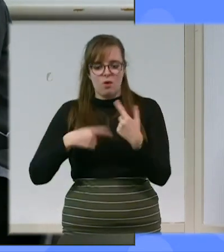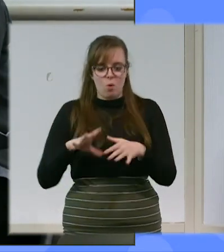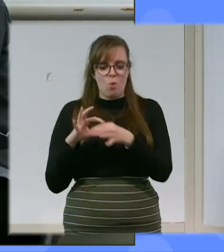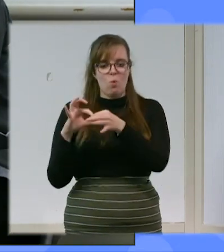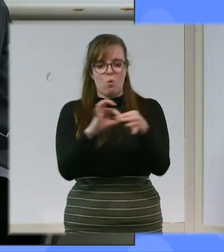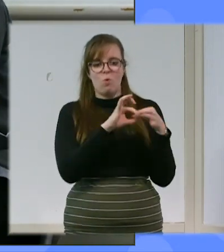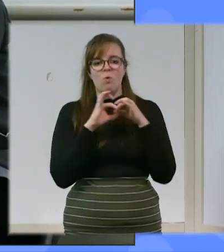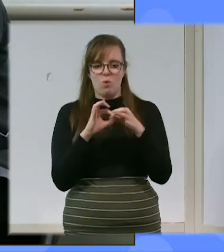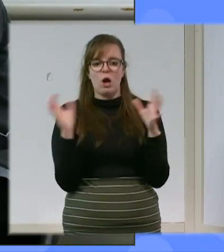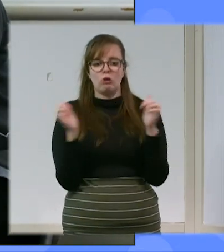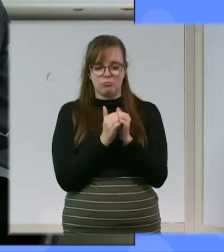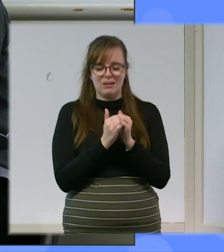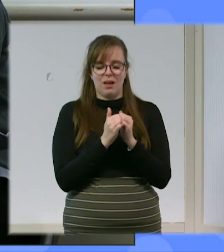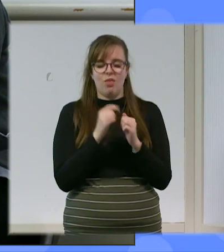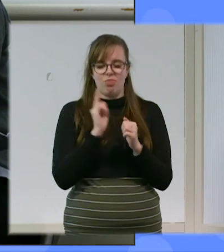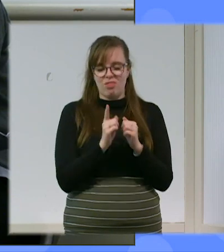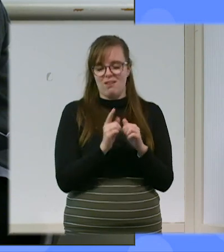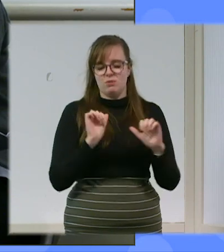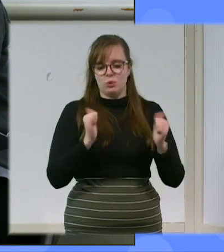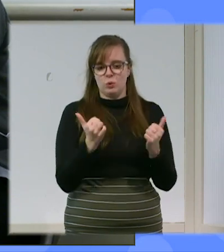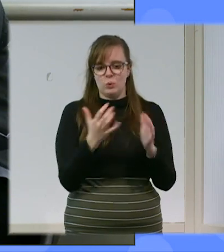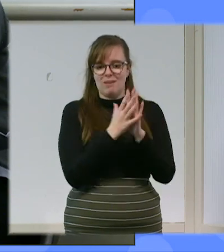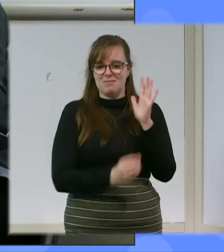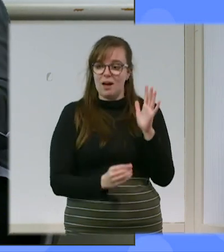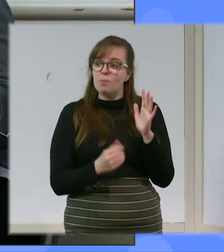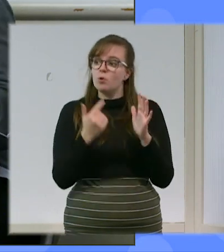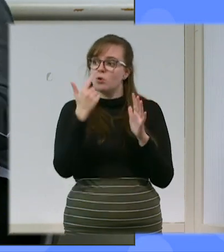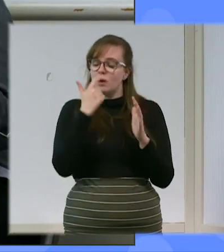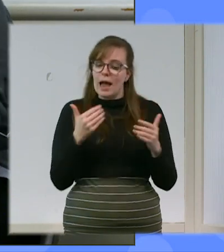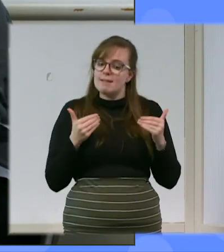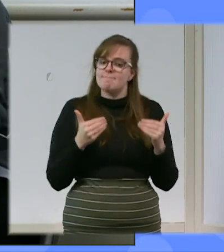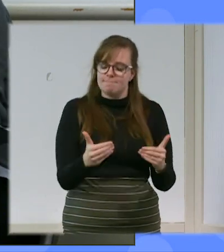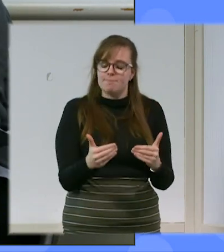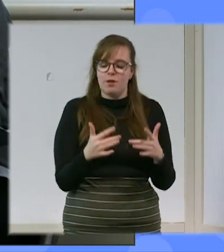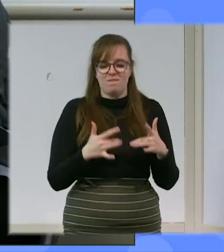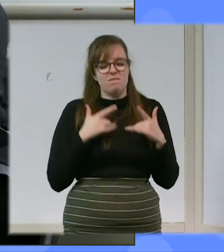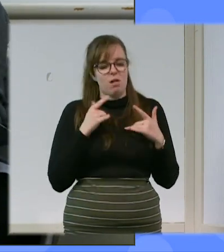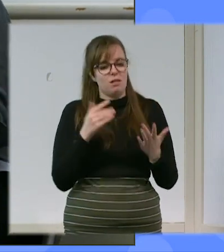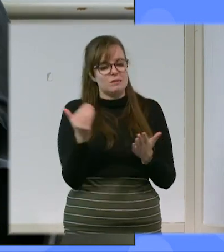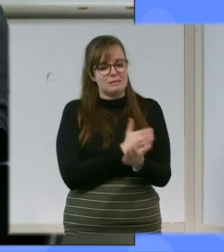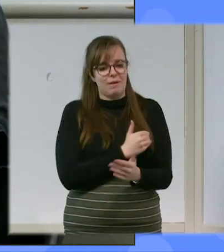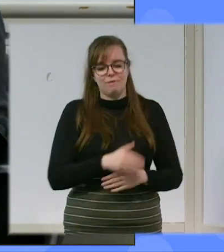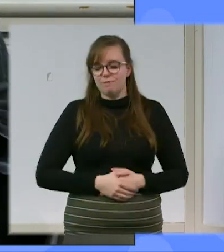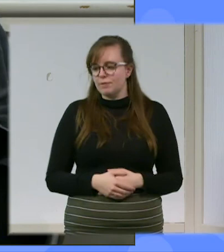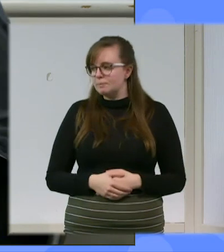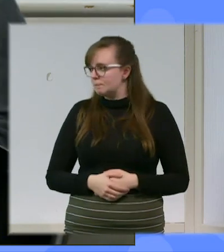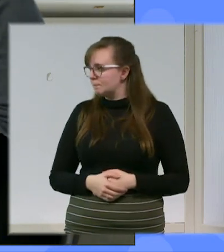there that's a pretty good endorsement of something that you can take forward and feel you're on pretty safe ground with I think Thank You Katherine and